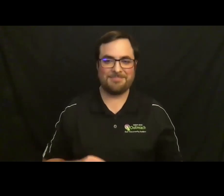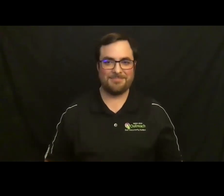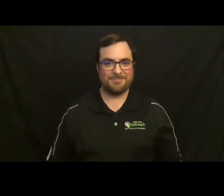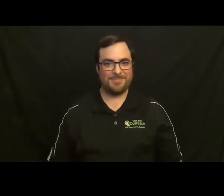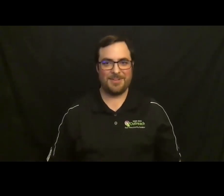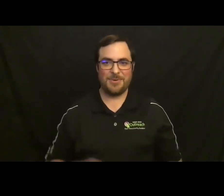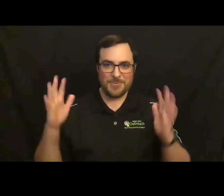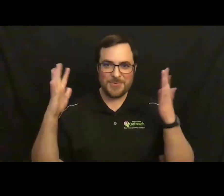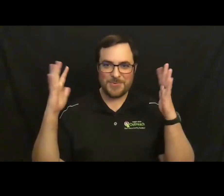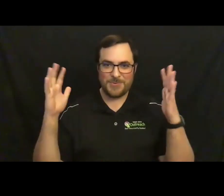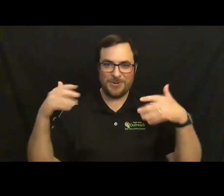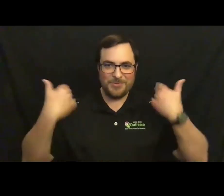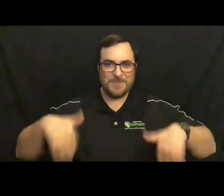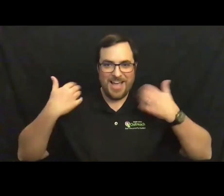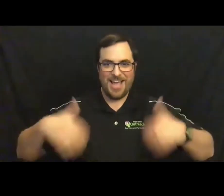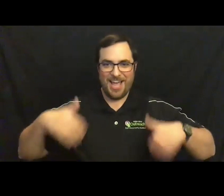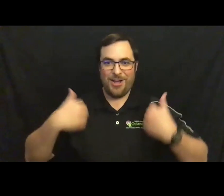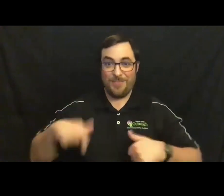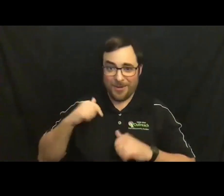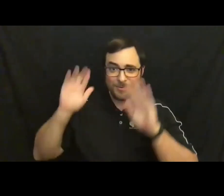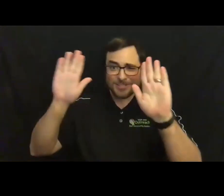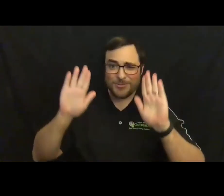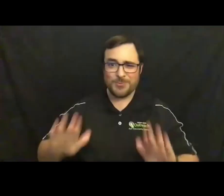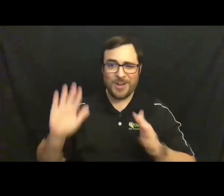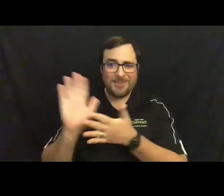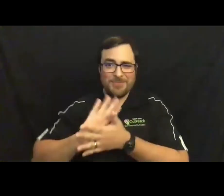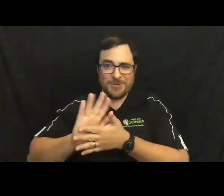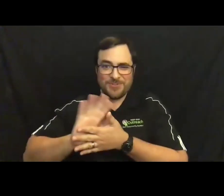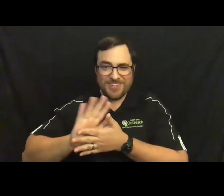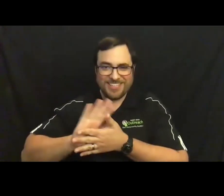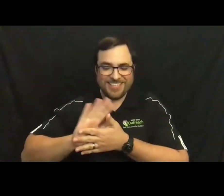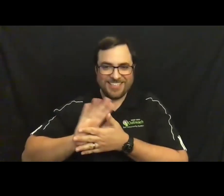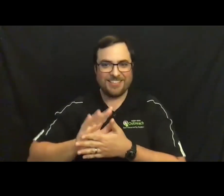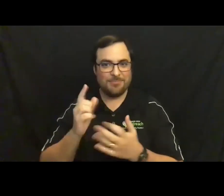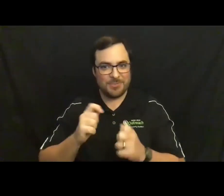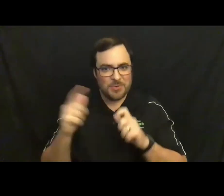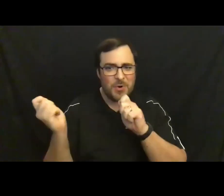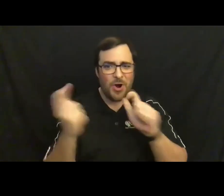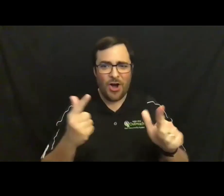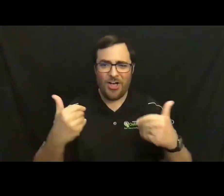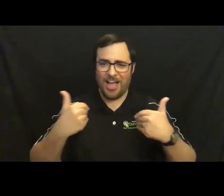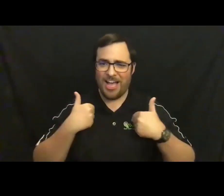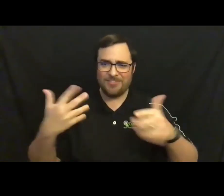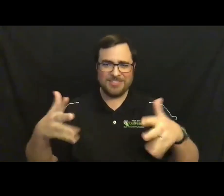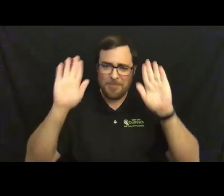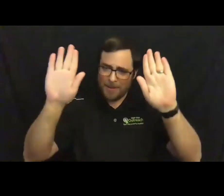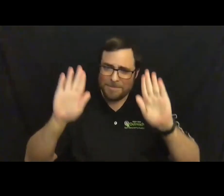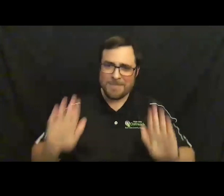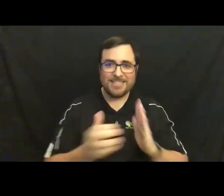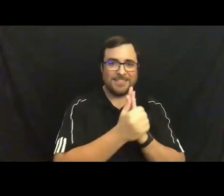All right. Wow, that was a great movie! You guys all have some amazing talents and interests.